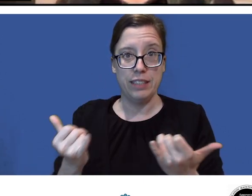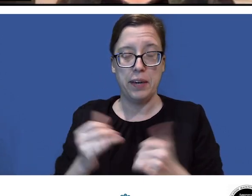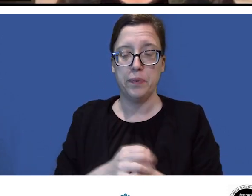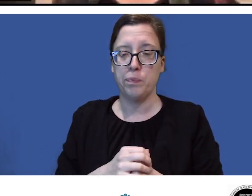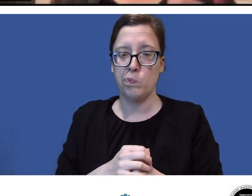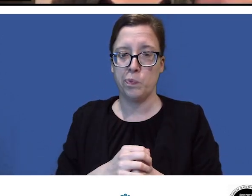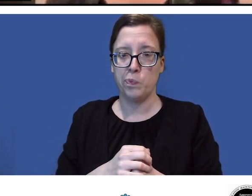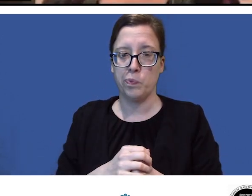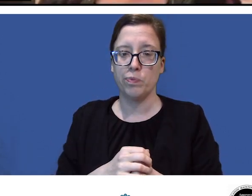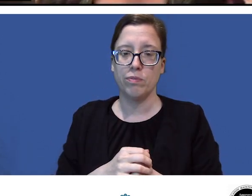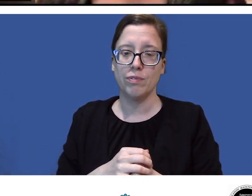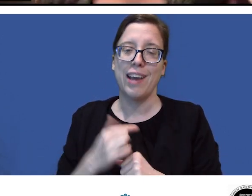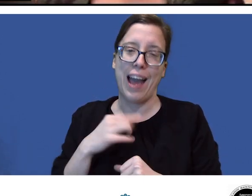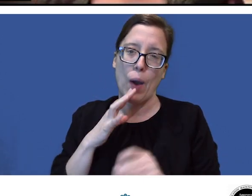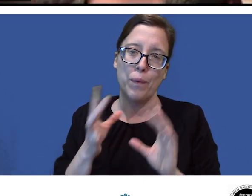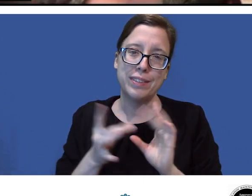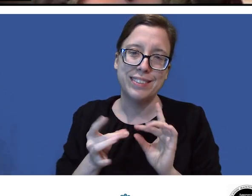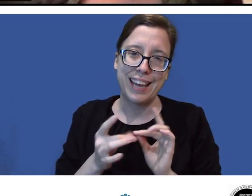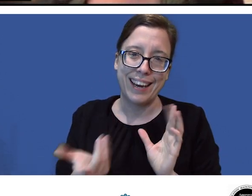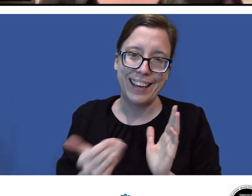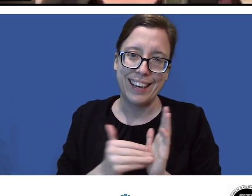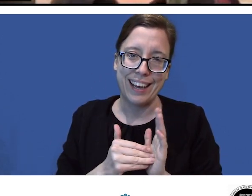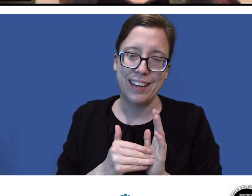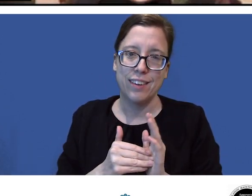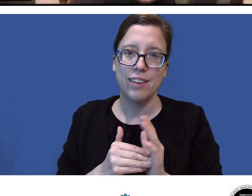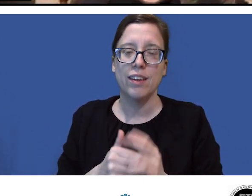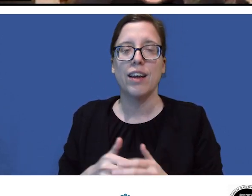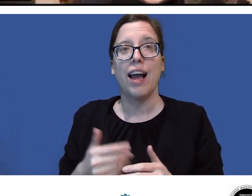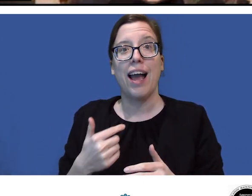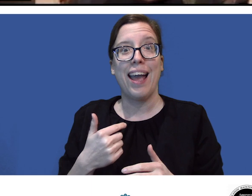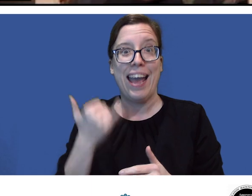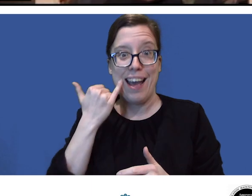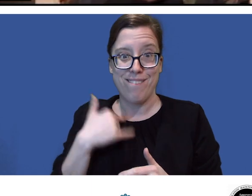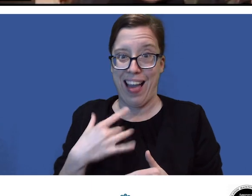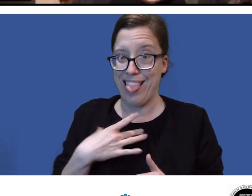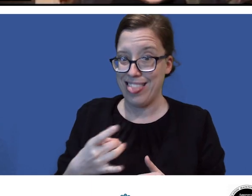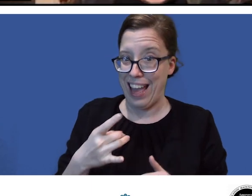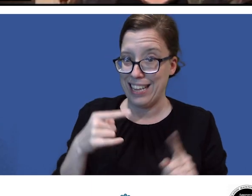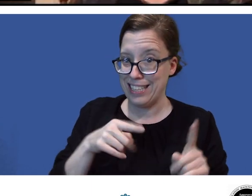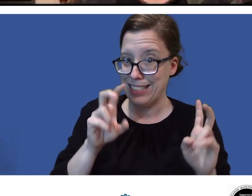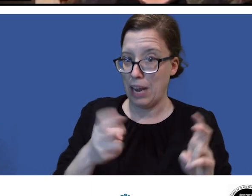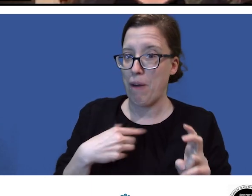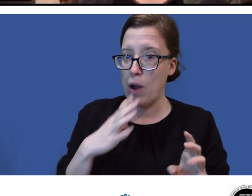Things I like to say, I say a lot, so you've been warned, okay? In addition to the PowerPoint